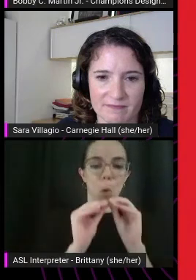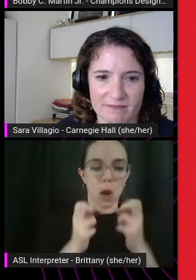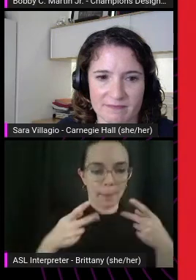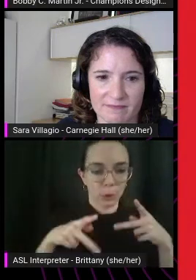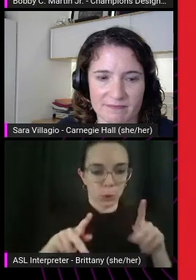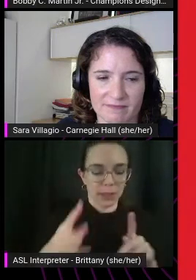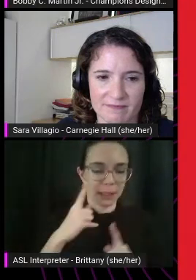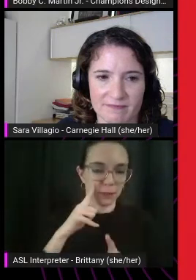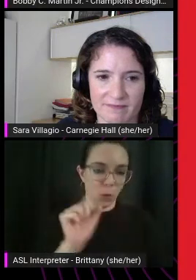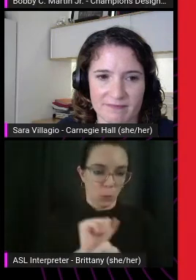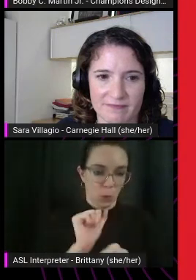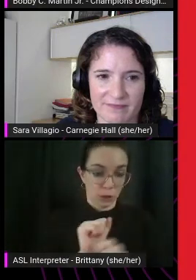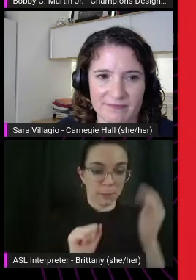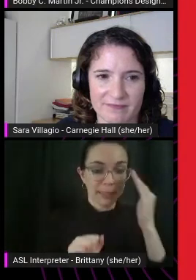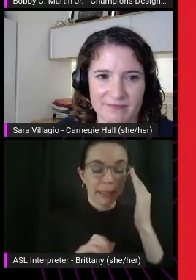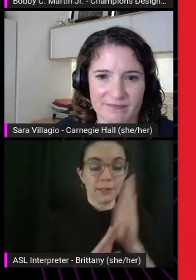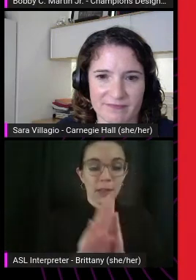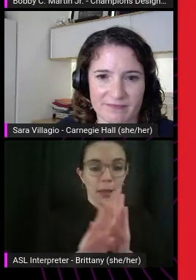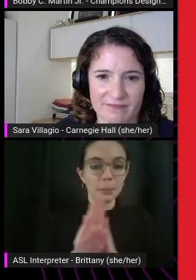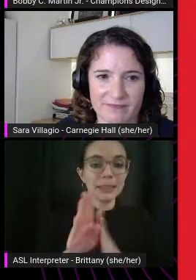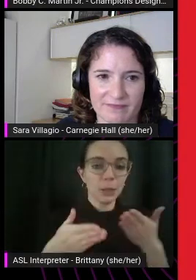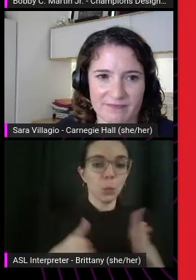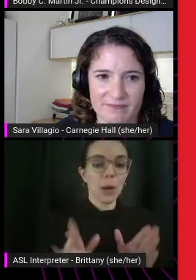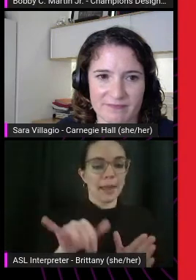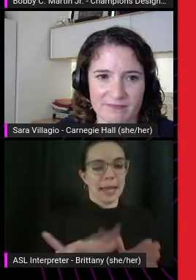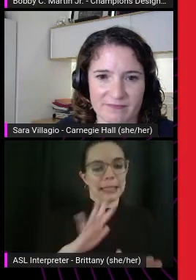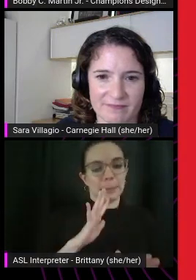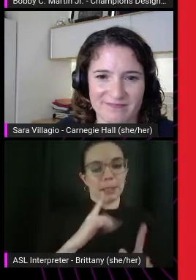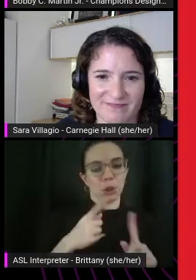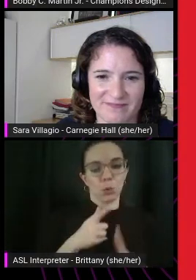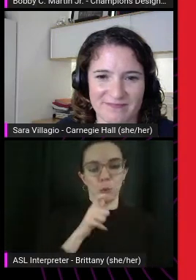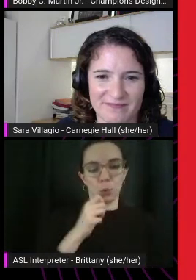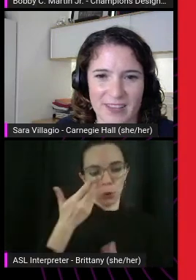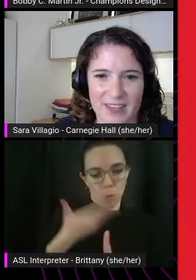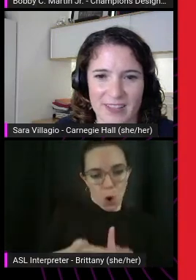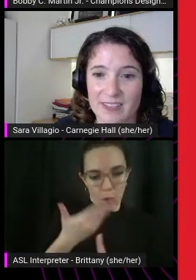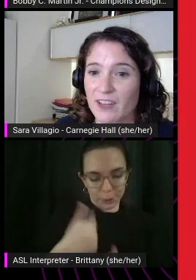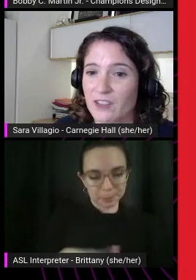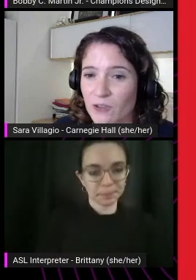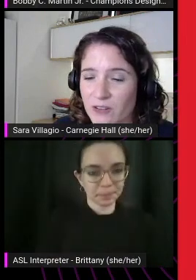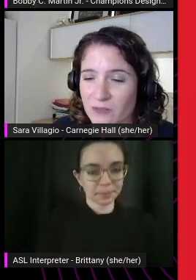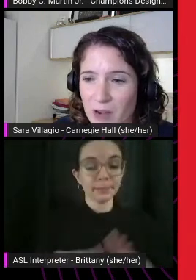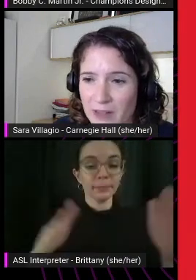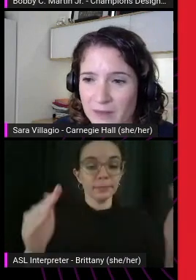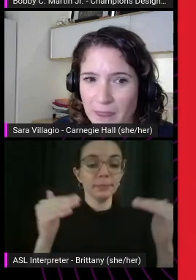to get developed in a way that speaks to who you actually are. Tell a story of why.